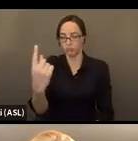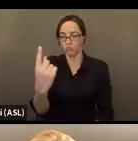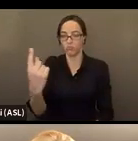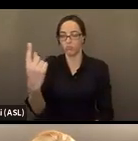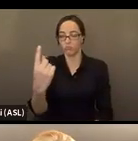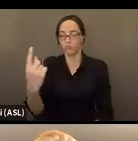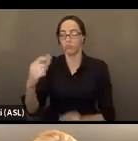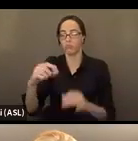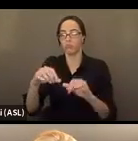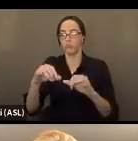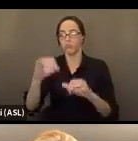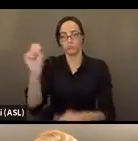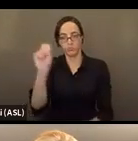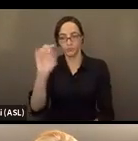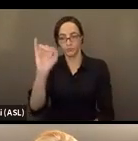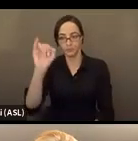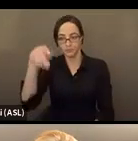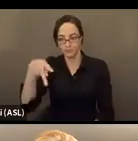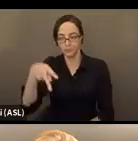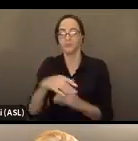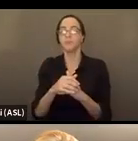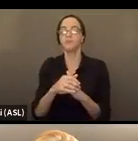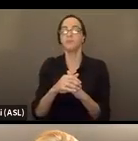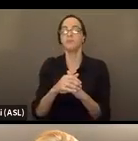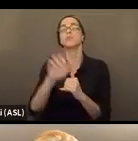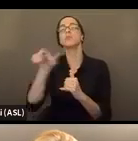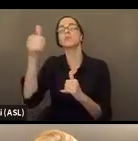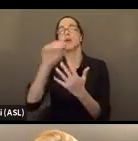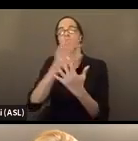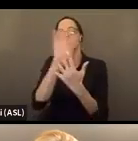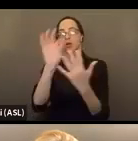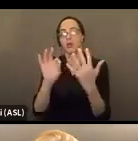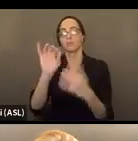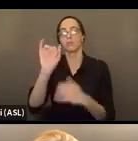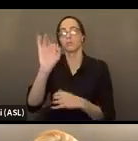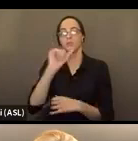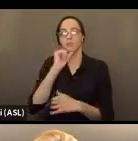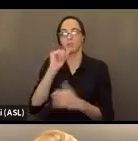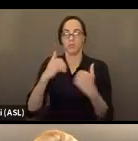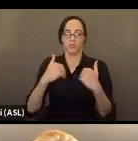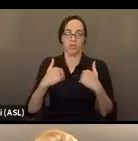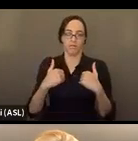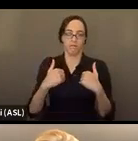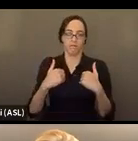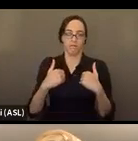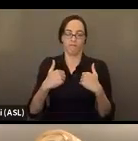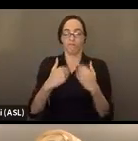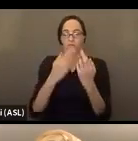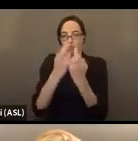there are options if you don't have if you don't have a resource to be just by yourself